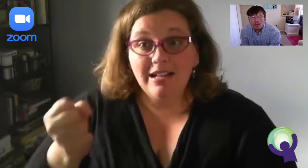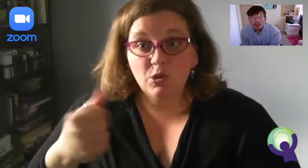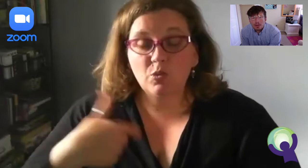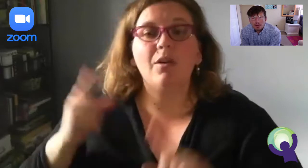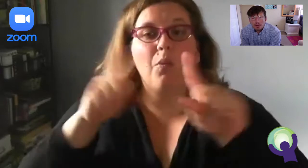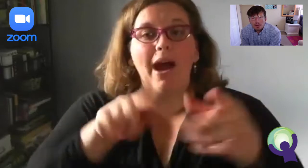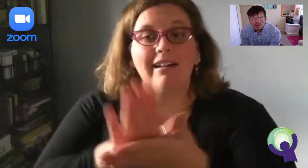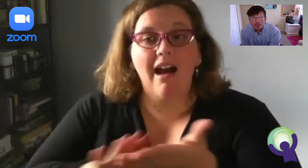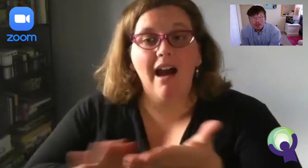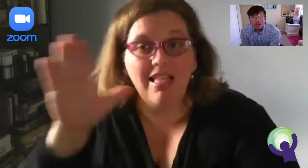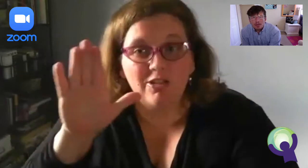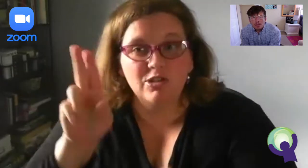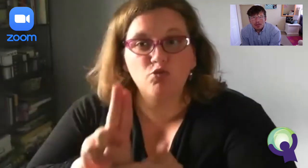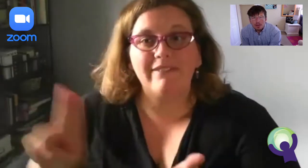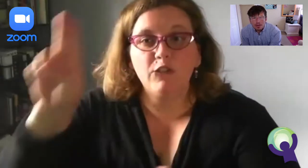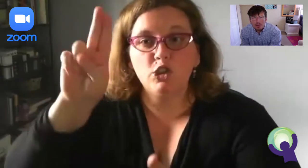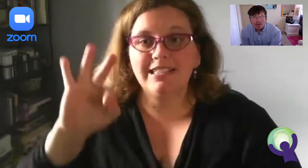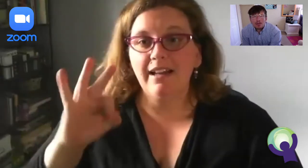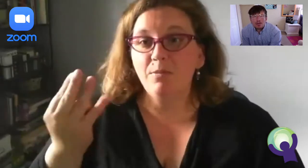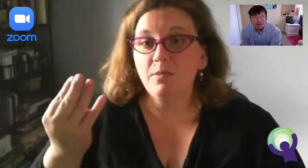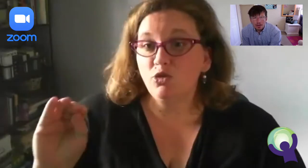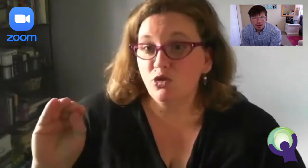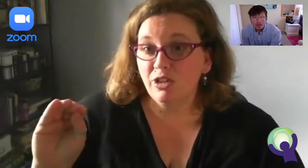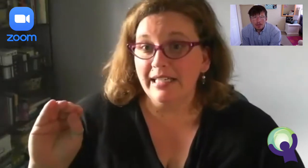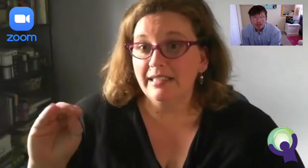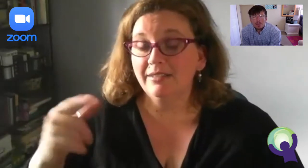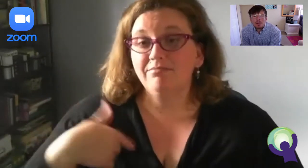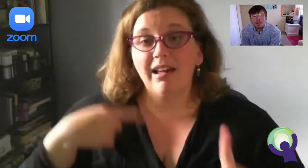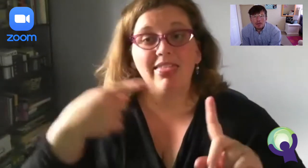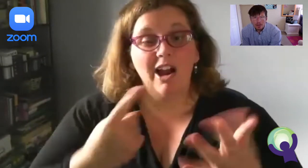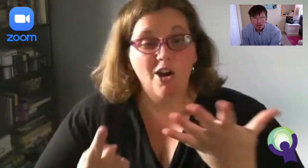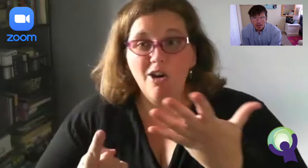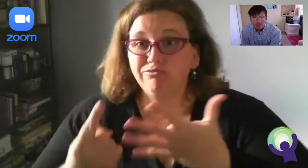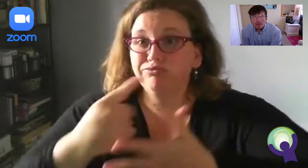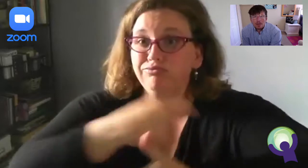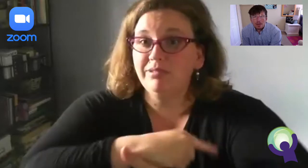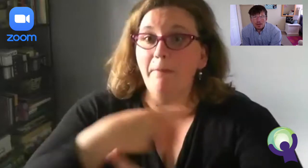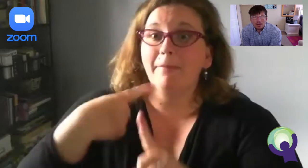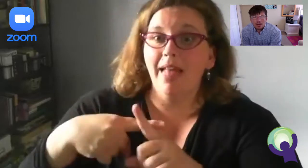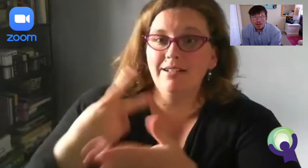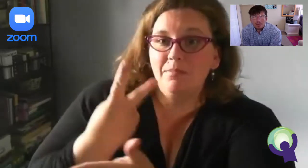Then after high school, I went to college I went to the University of Missouri.